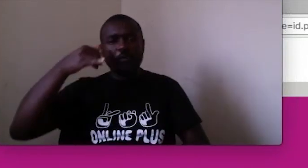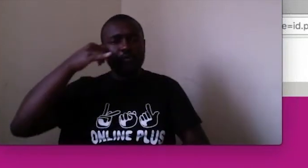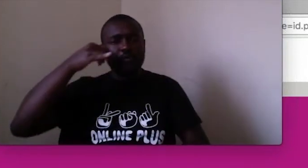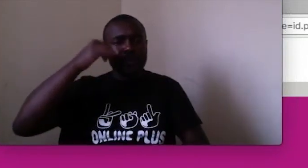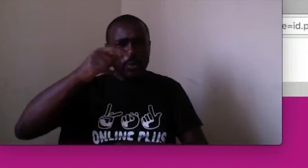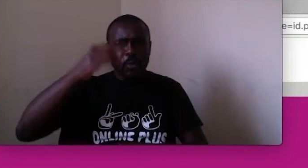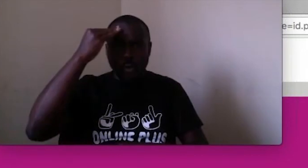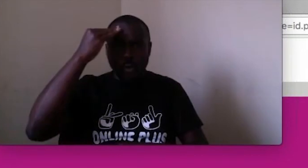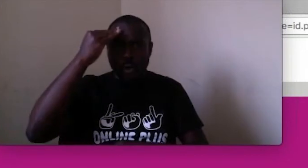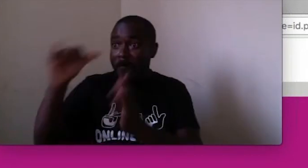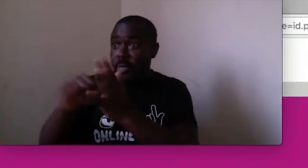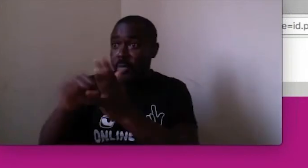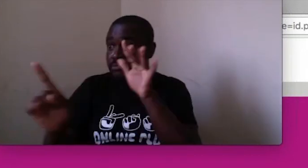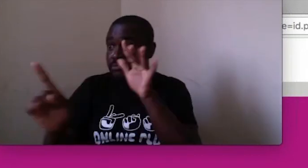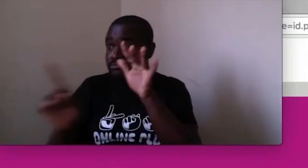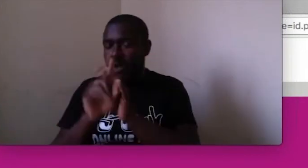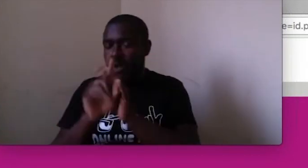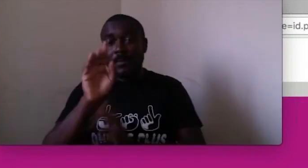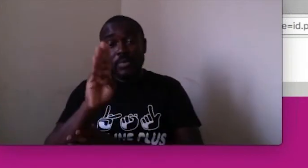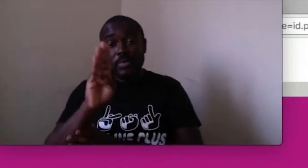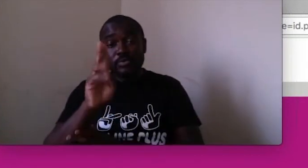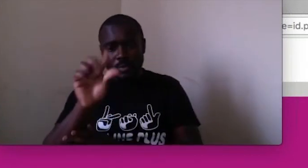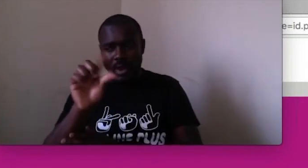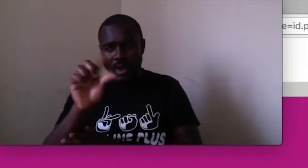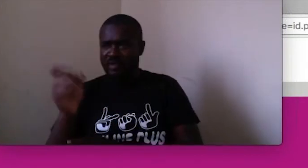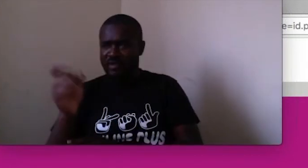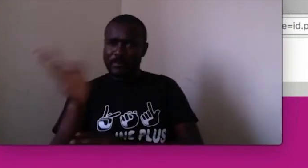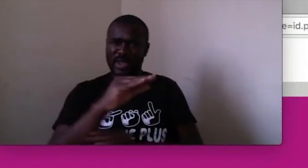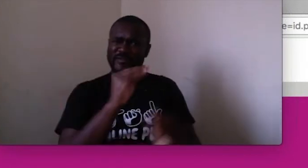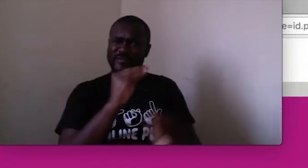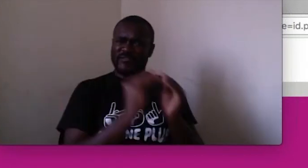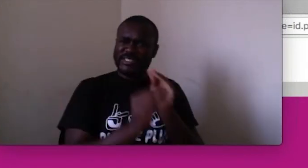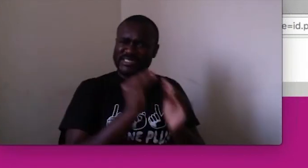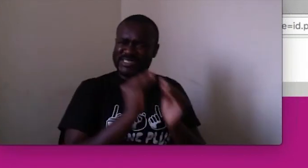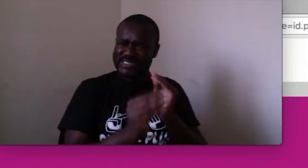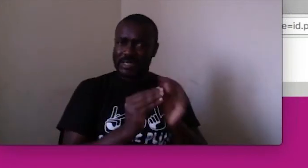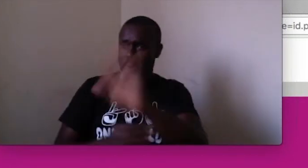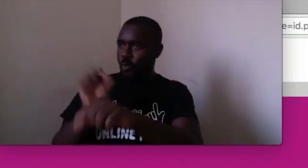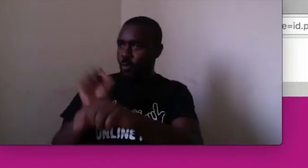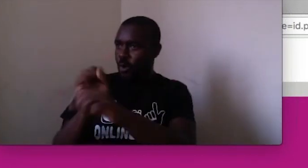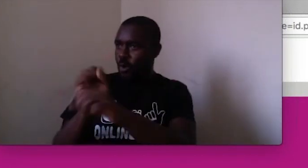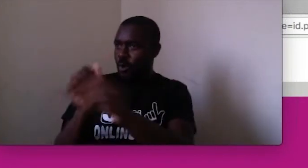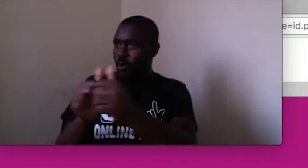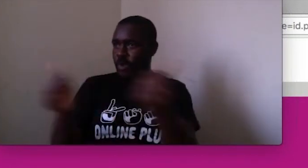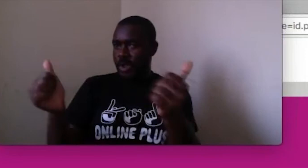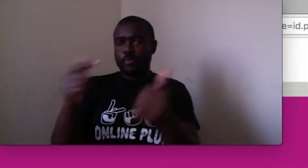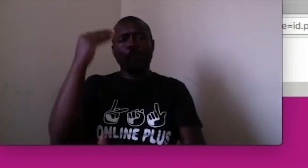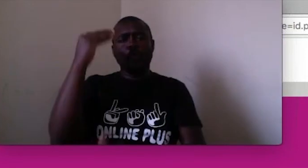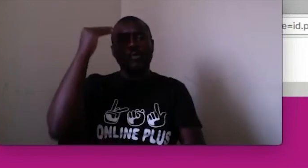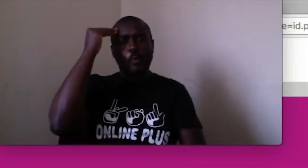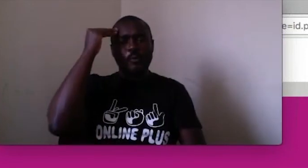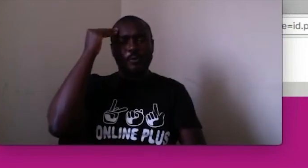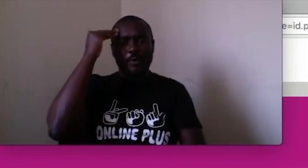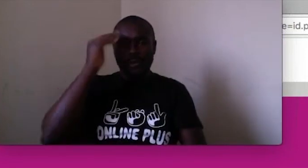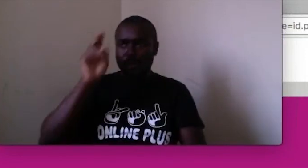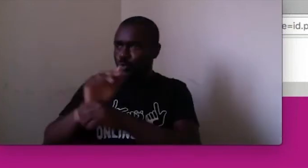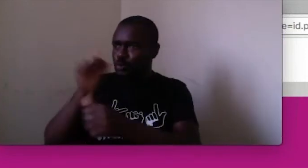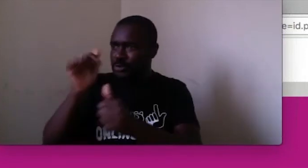Android? is it high-end or low-end phones? if they have a problem what can happen? how do you fix it so it can work well?